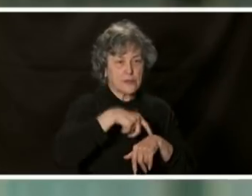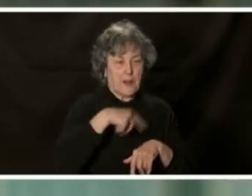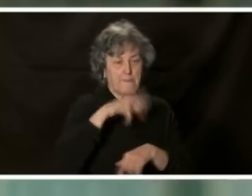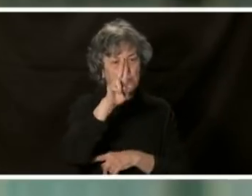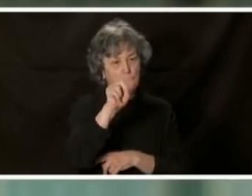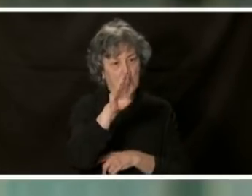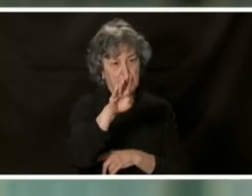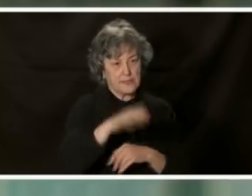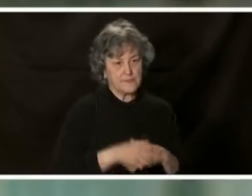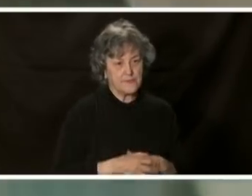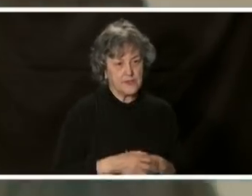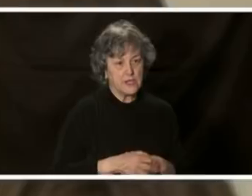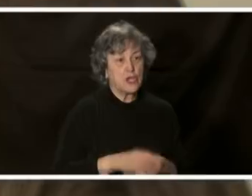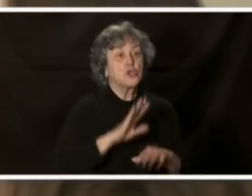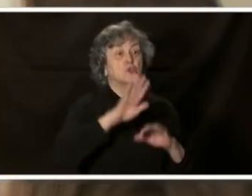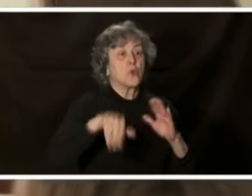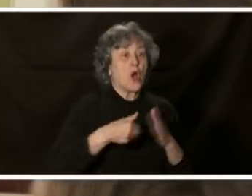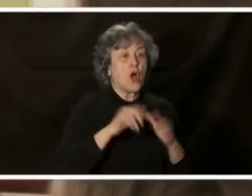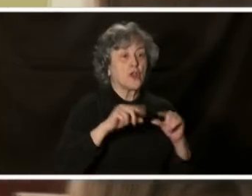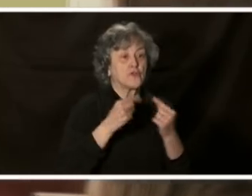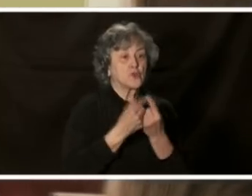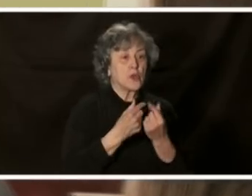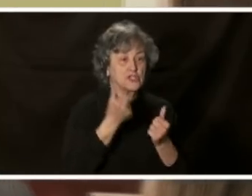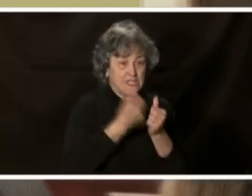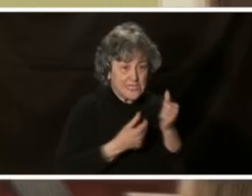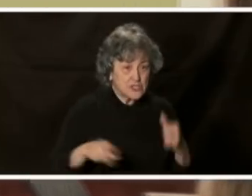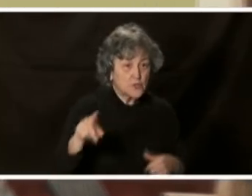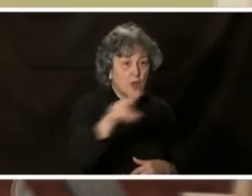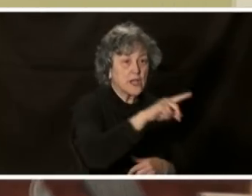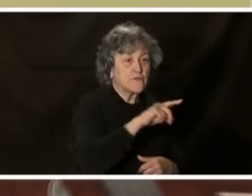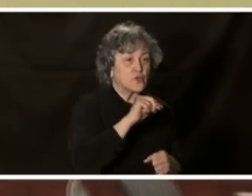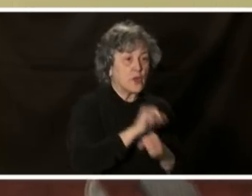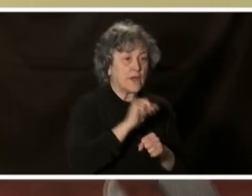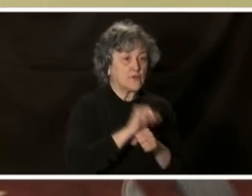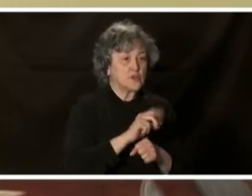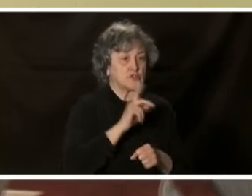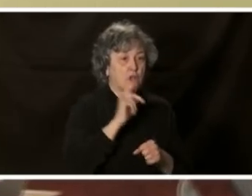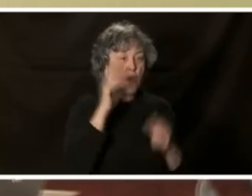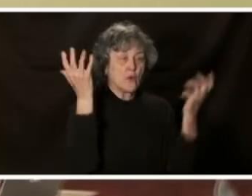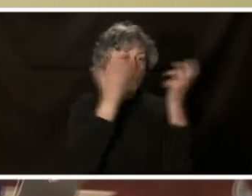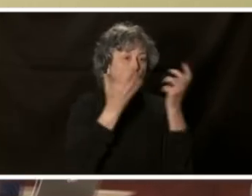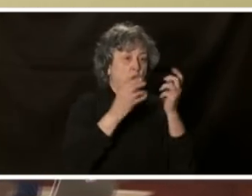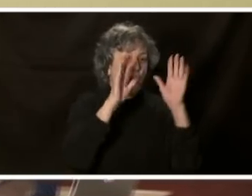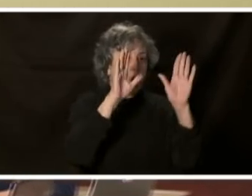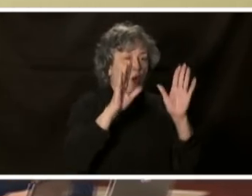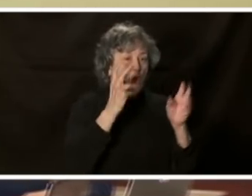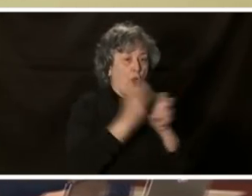TO ALL OF OUR GRADUATES, EACH OF YOU HAVE WORKED SO INCREDIBLY HARD TO GET TO THIS POINT.